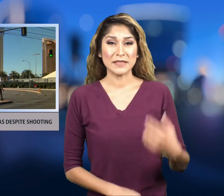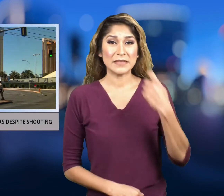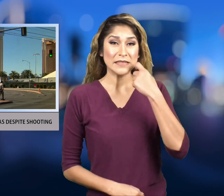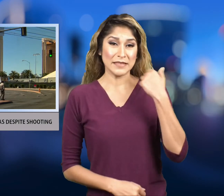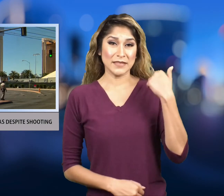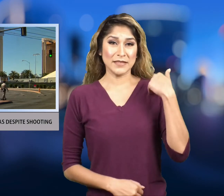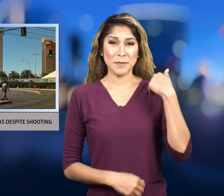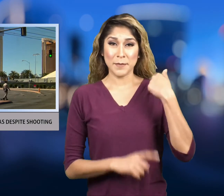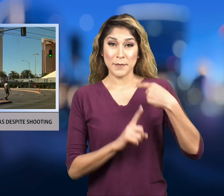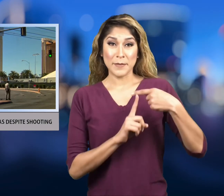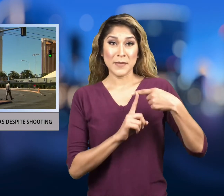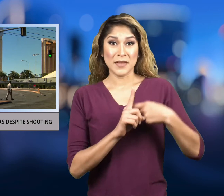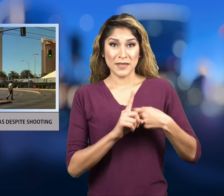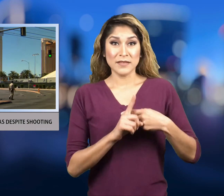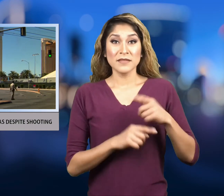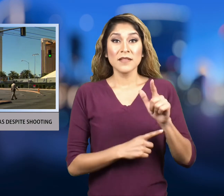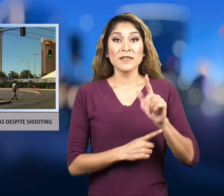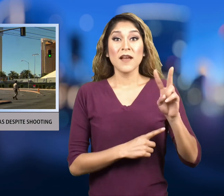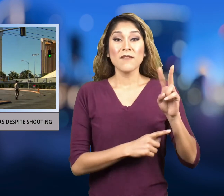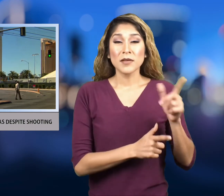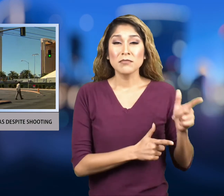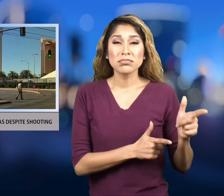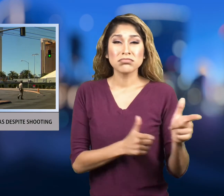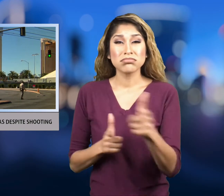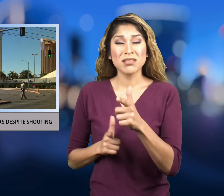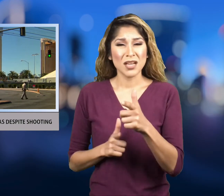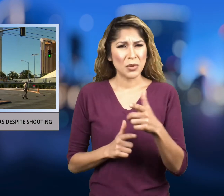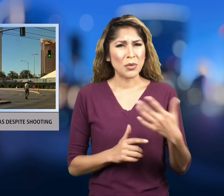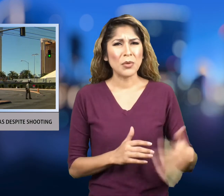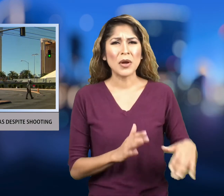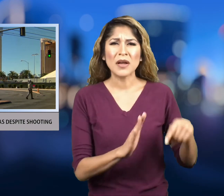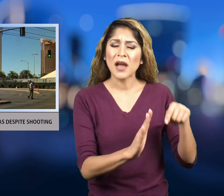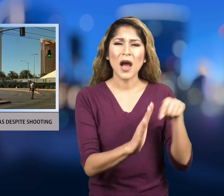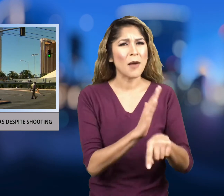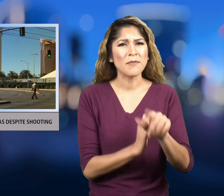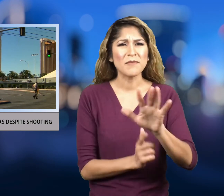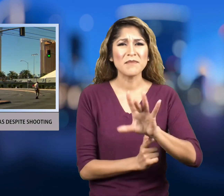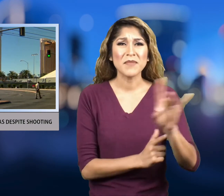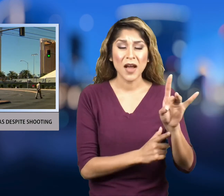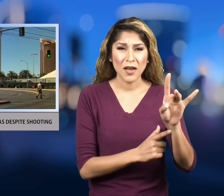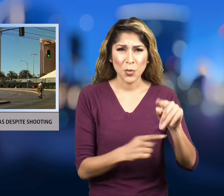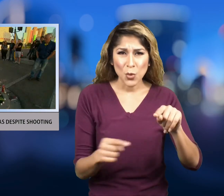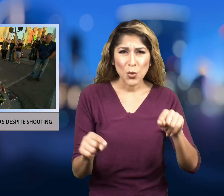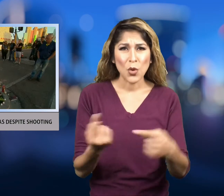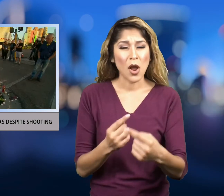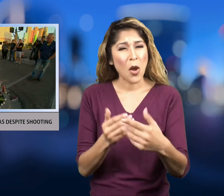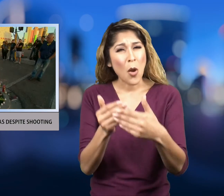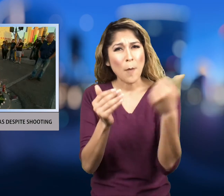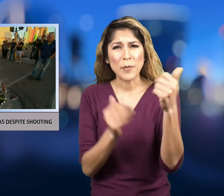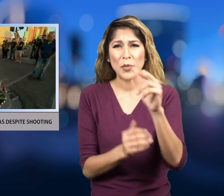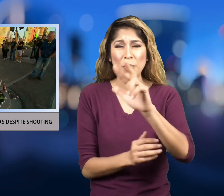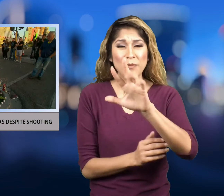Earlier this month a shooting in Las Vegas killed 58 people and wounded nearly 500.